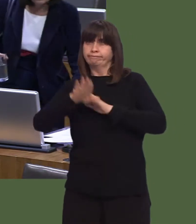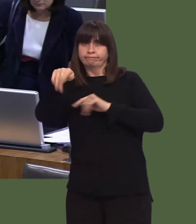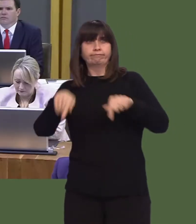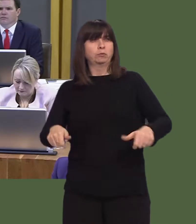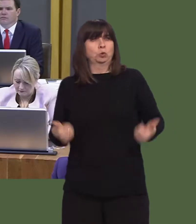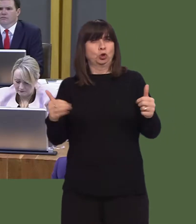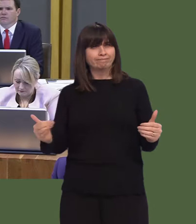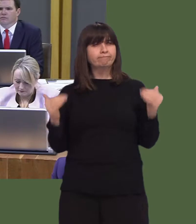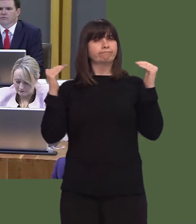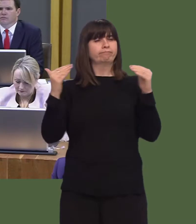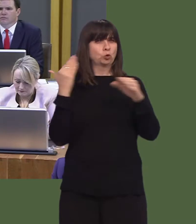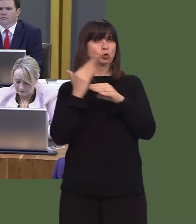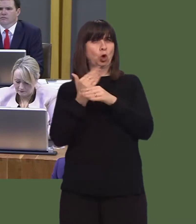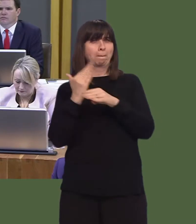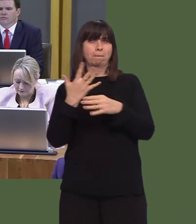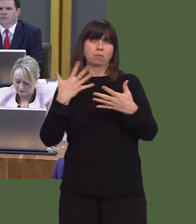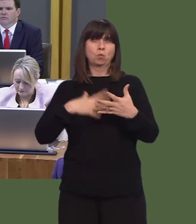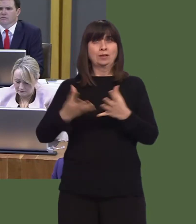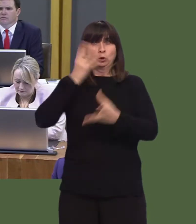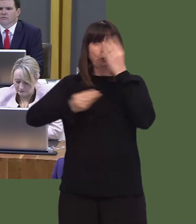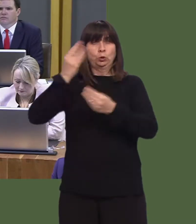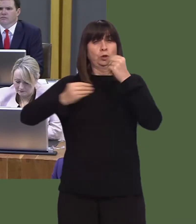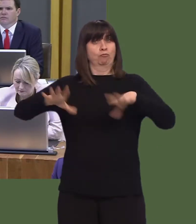sure that we have the skills we need not just for now but for the future.